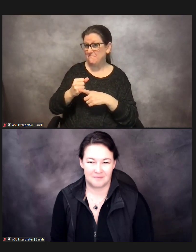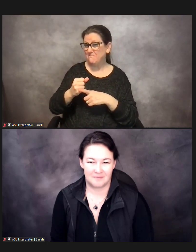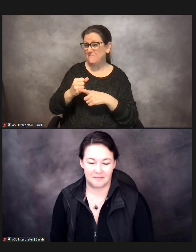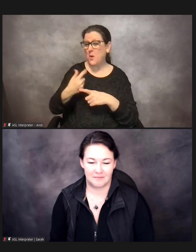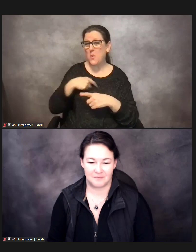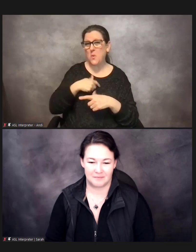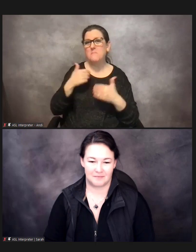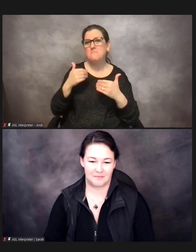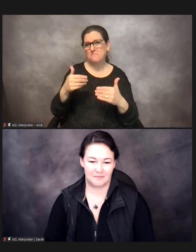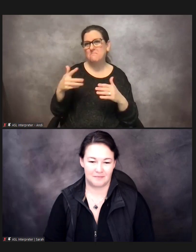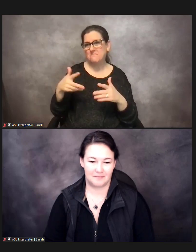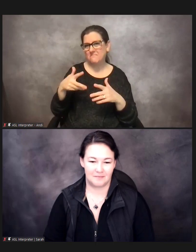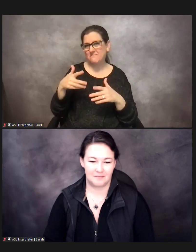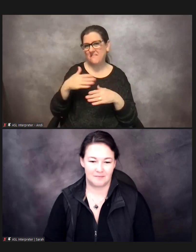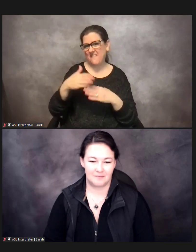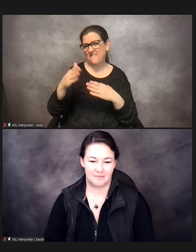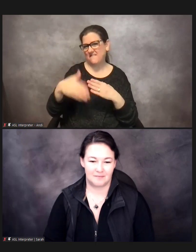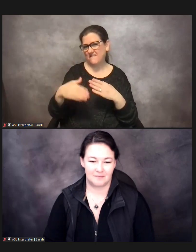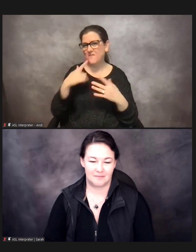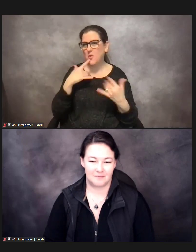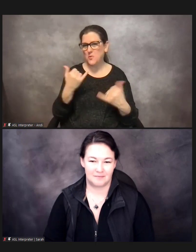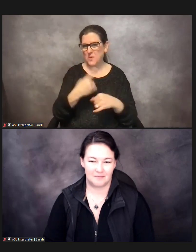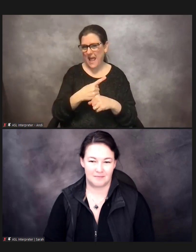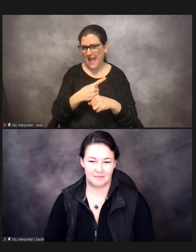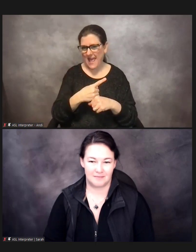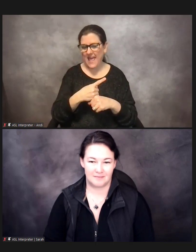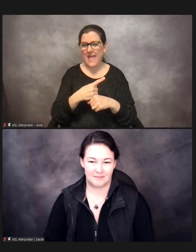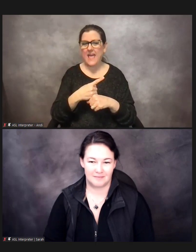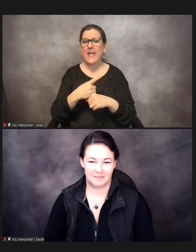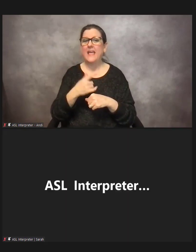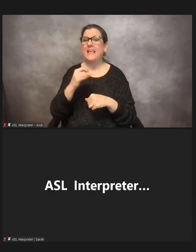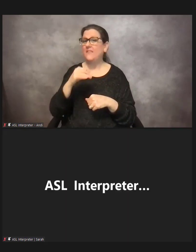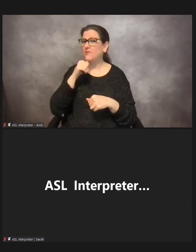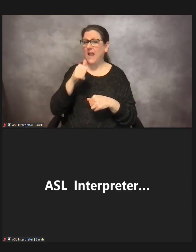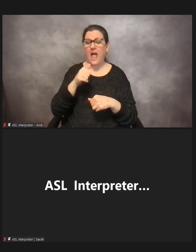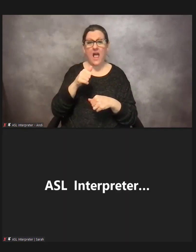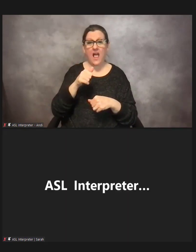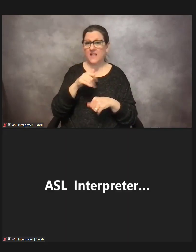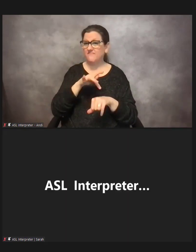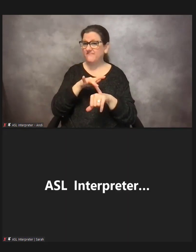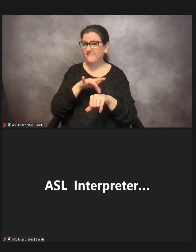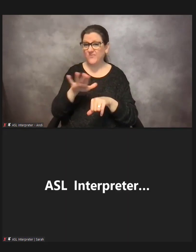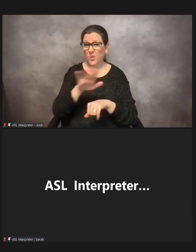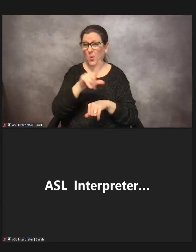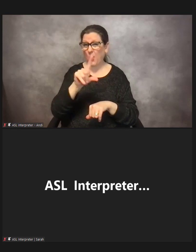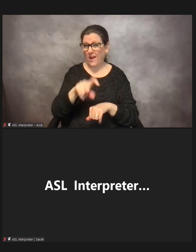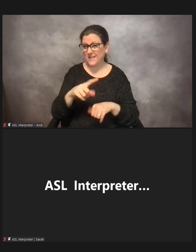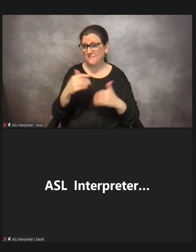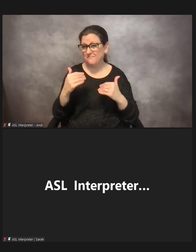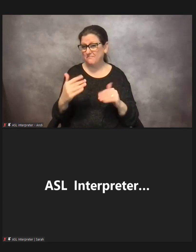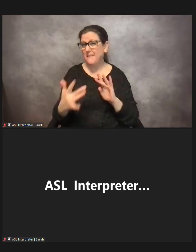90 minutes has passed, so, we're going to have to end for today. If we didn't get to your question, feel free to contact us